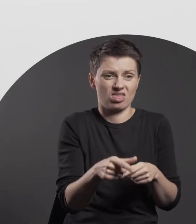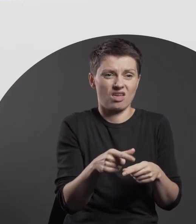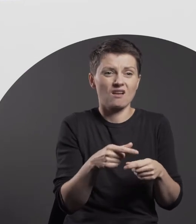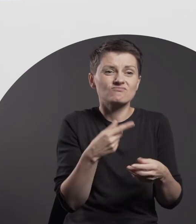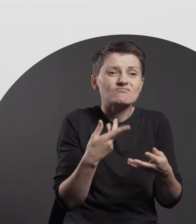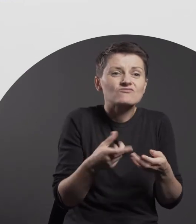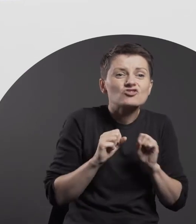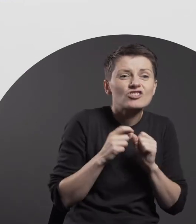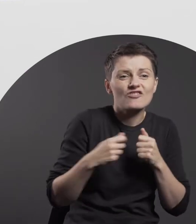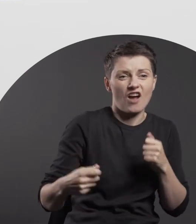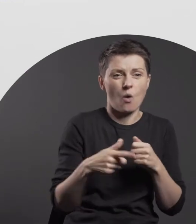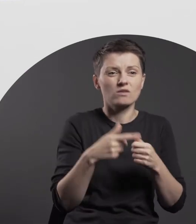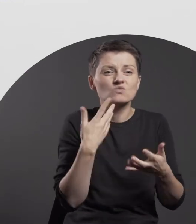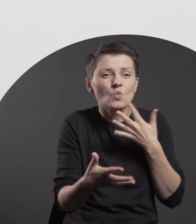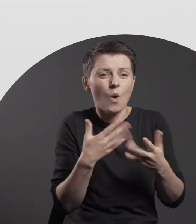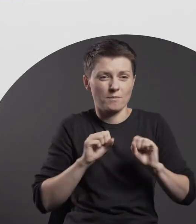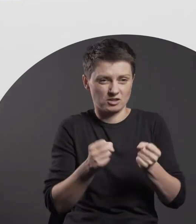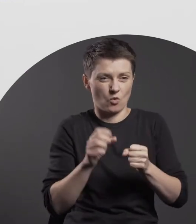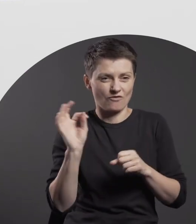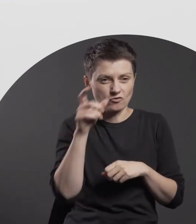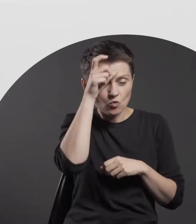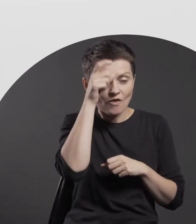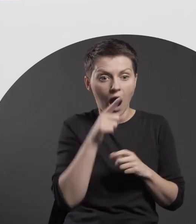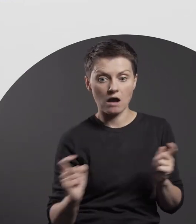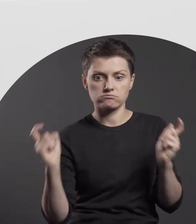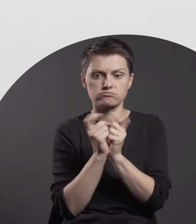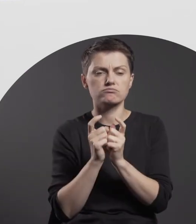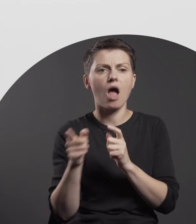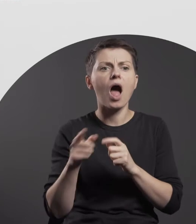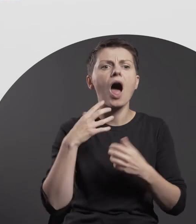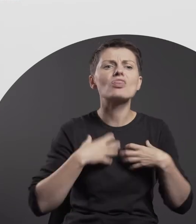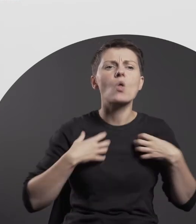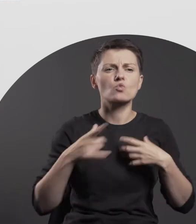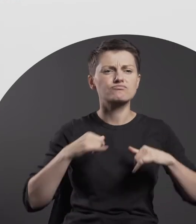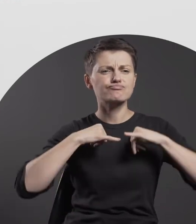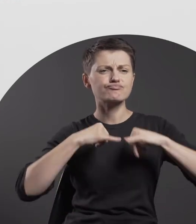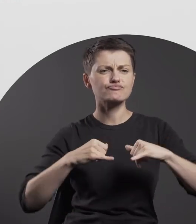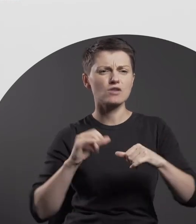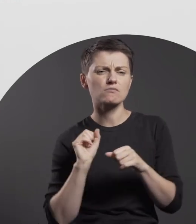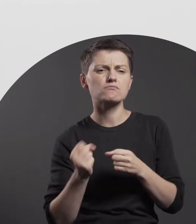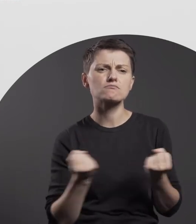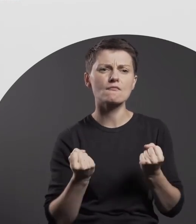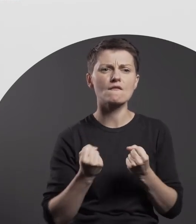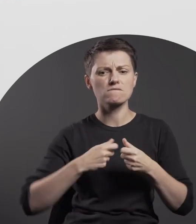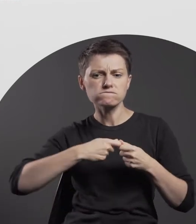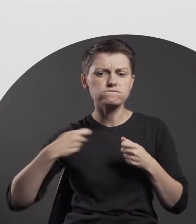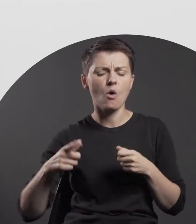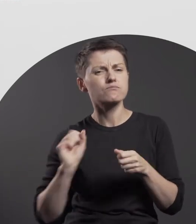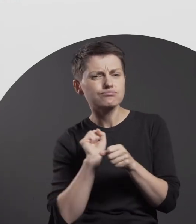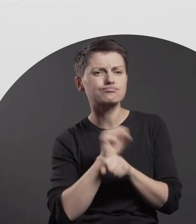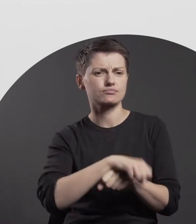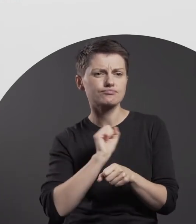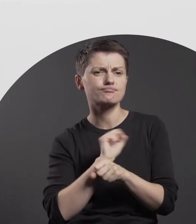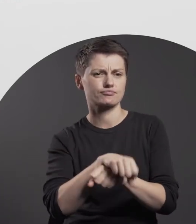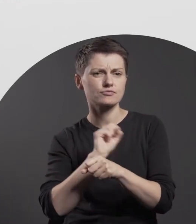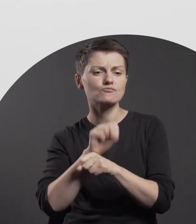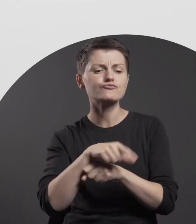of human activities in contrast with indomitable and eternal nature.